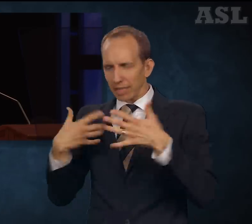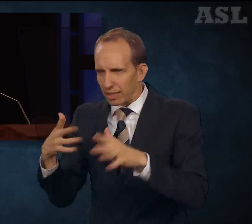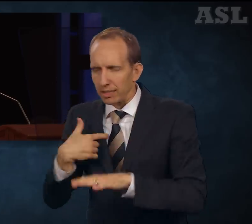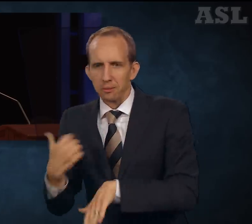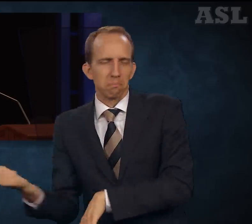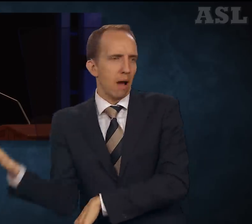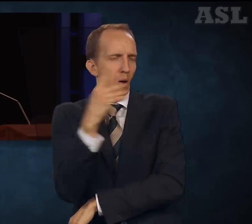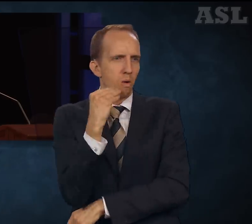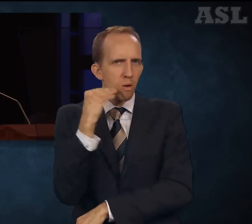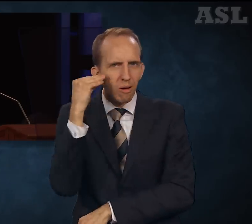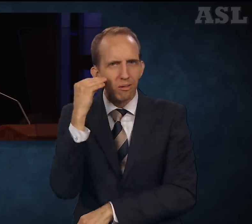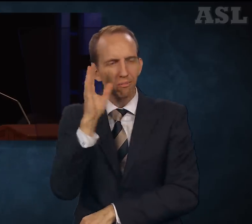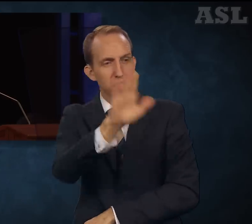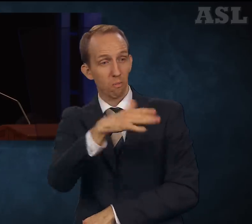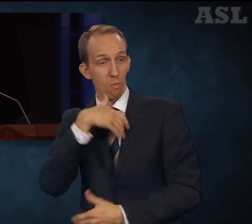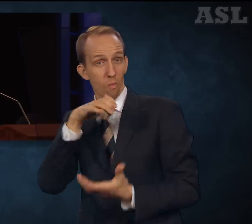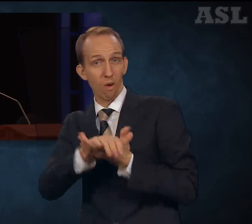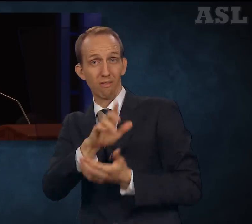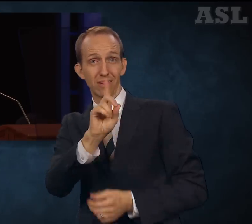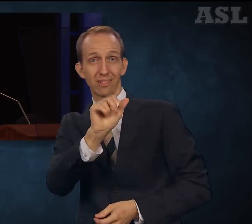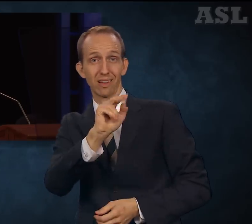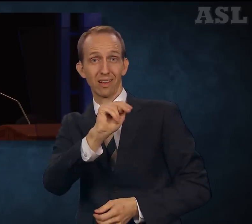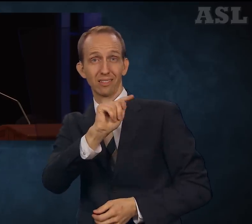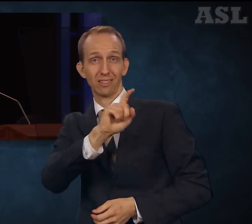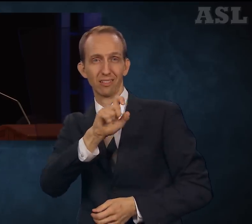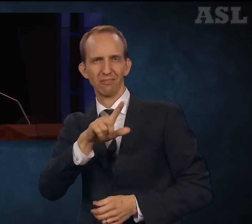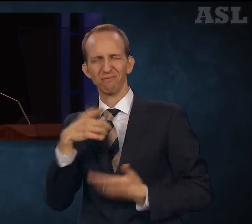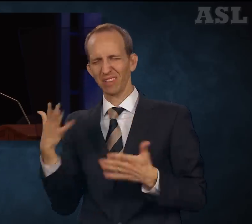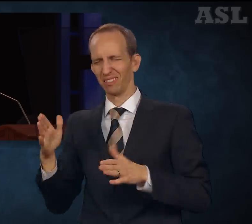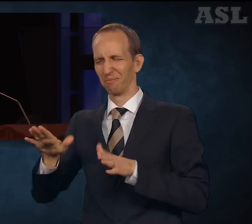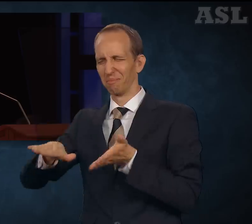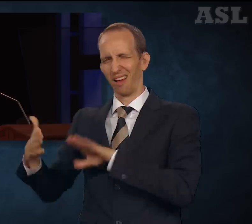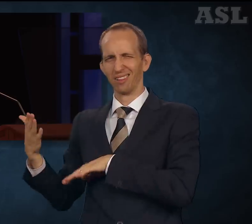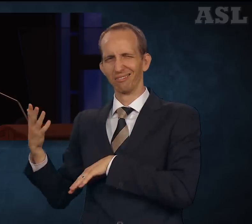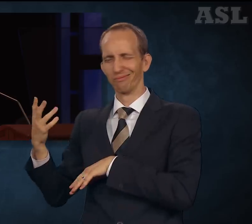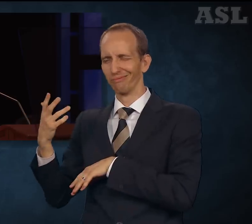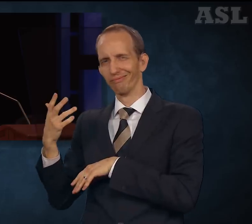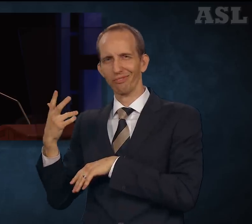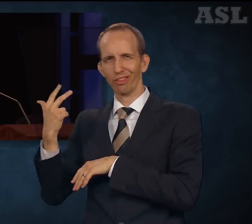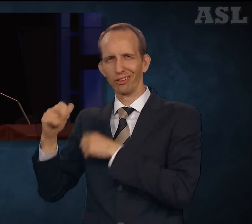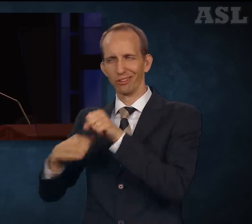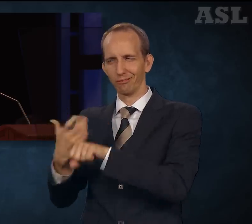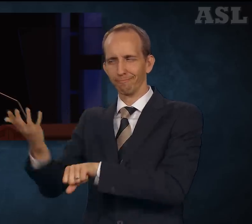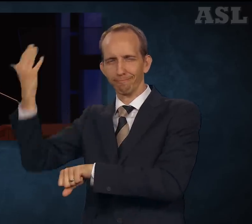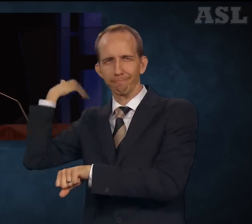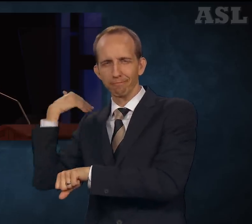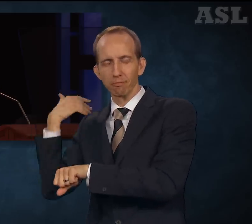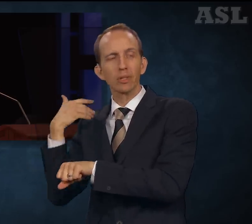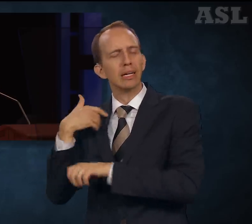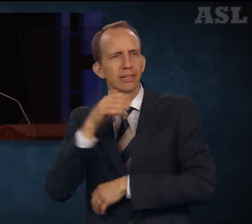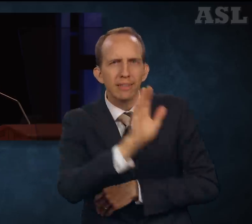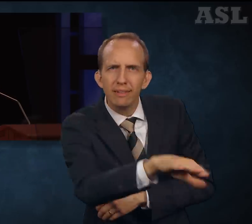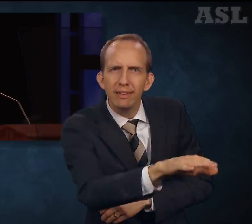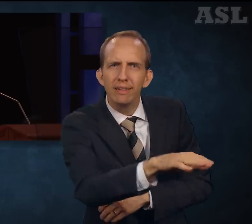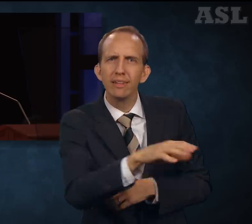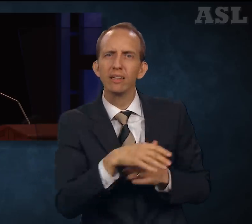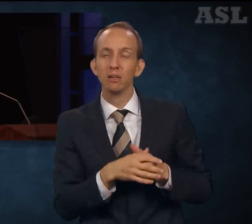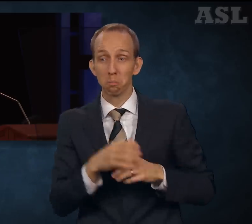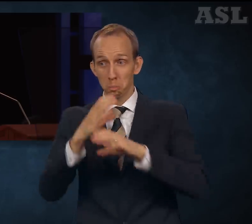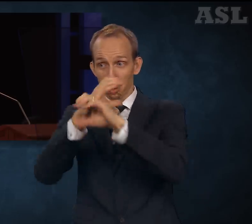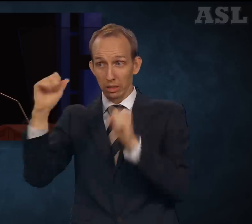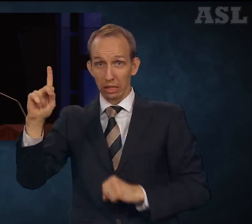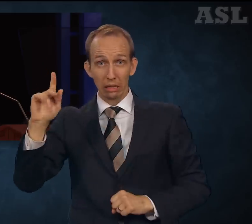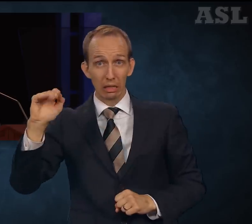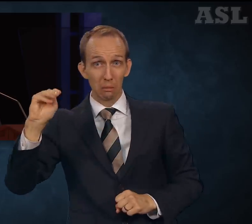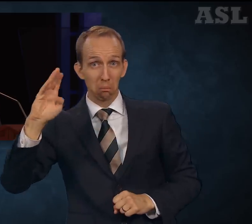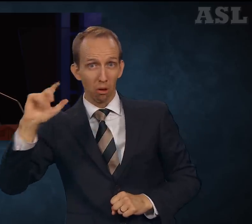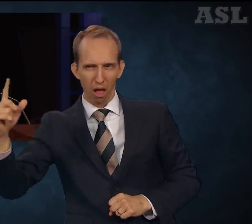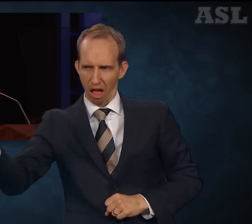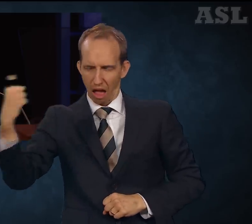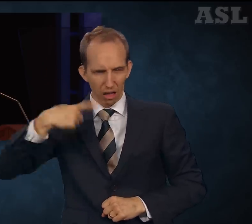I RETURNED HOME TO MY WIFE,